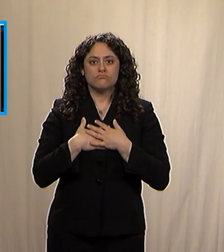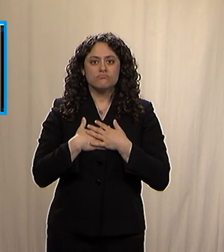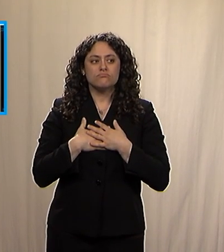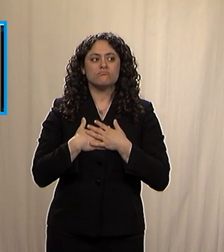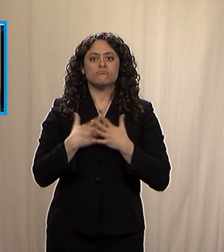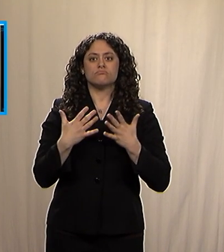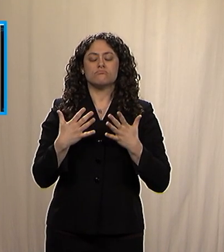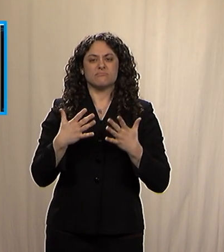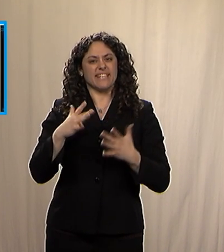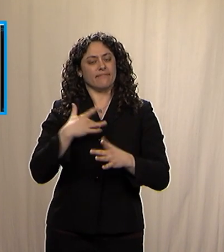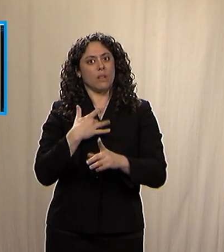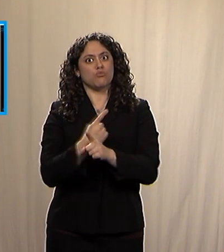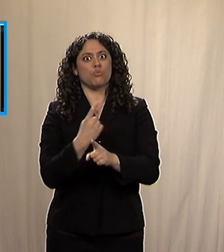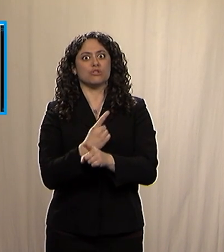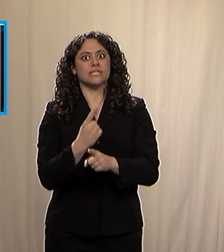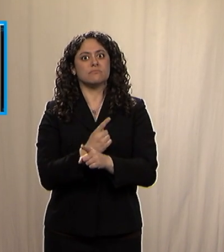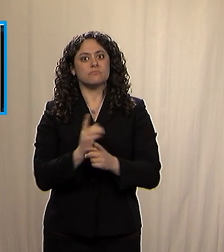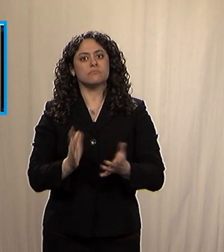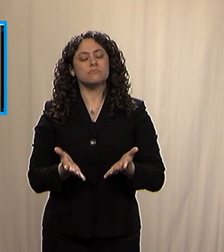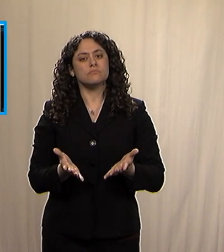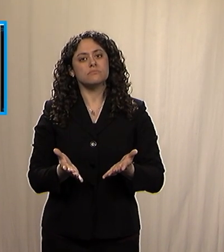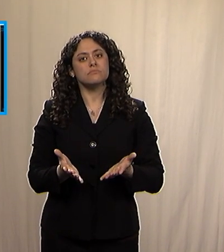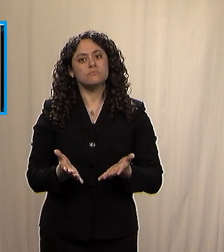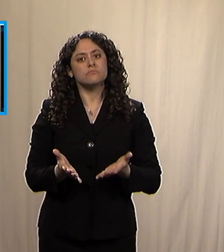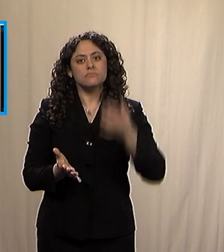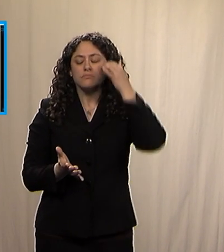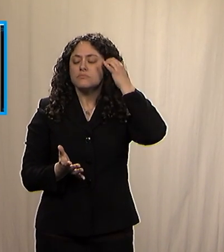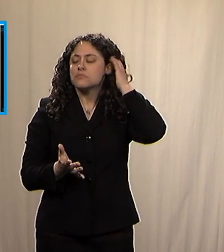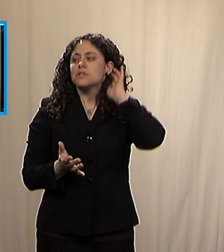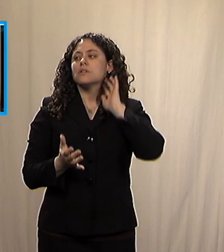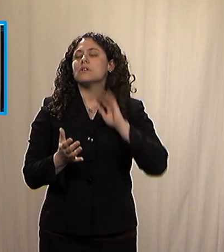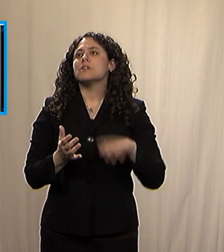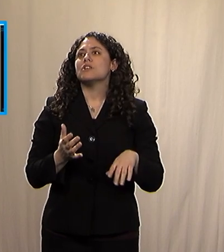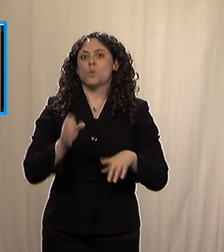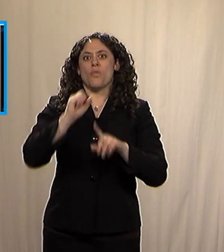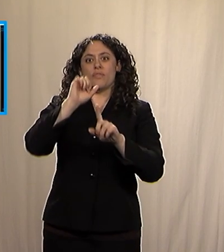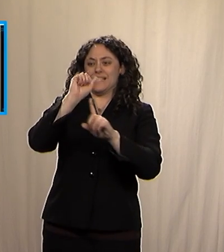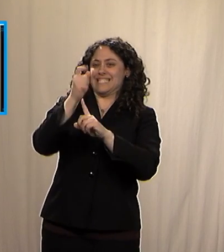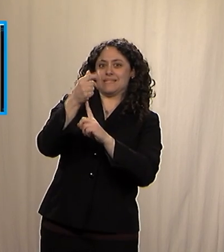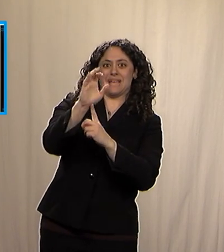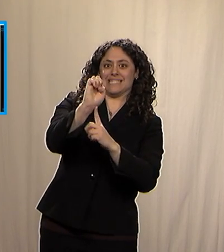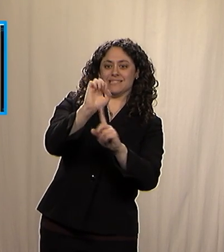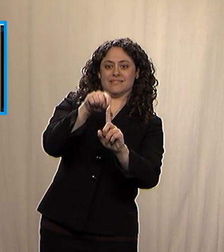And I think for me, again the metaphor of space is helpful.